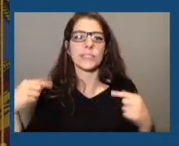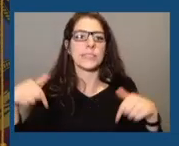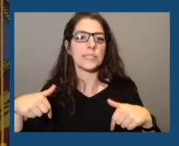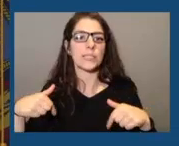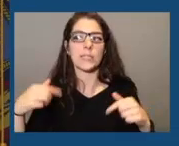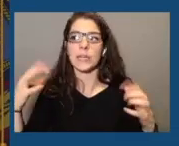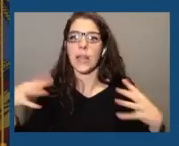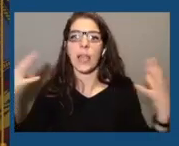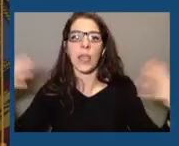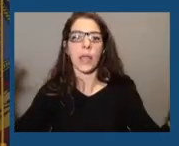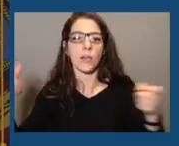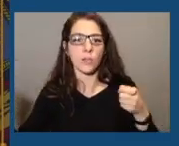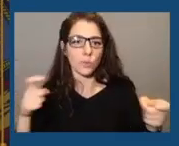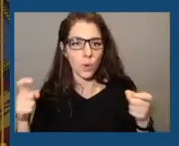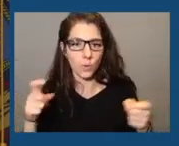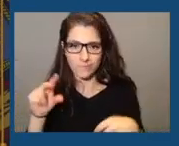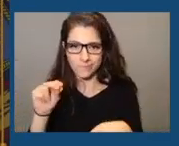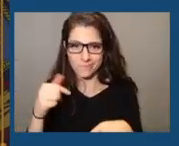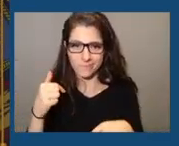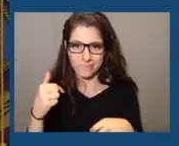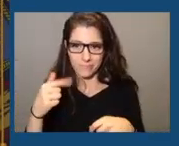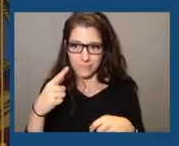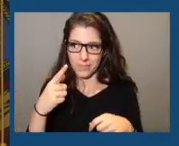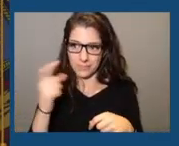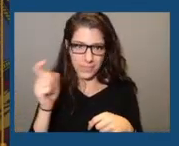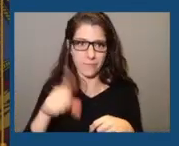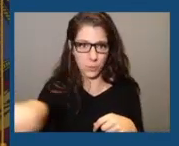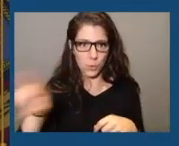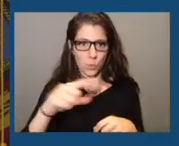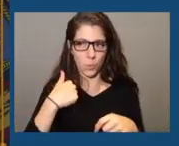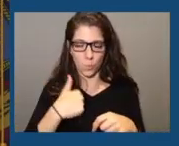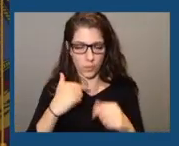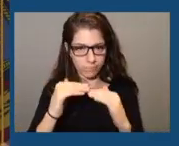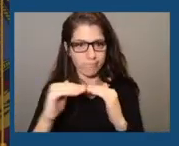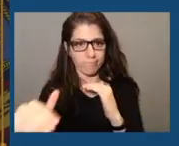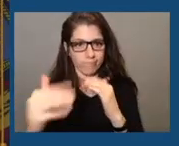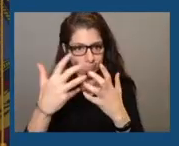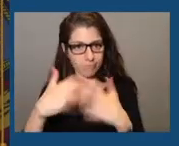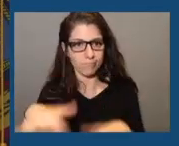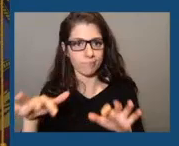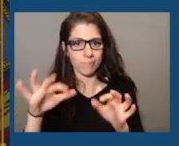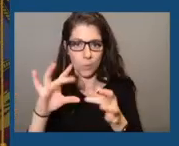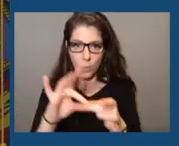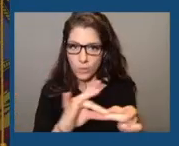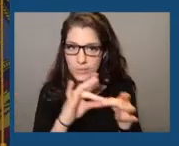It's not that way because of all of you and this organization, the coordinating with local law enforcement.